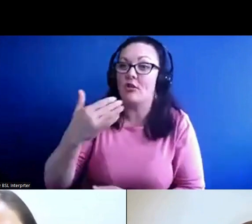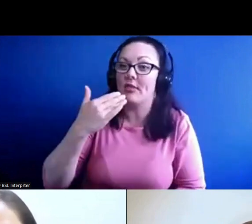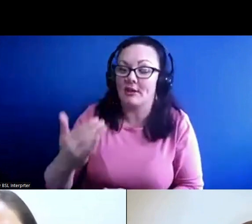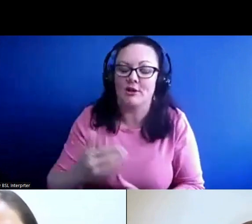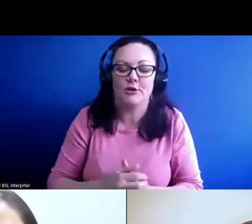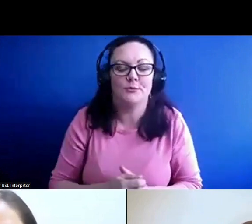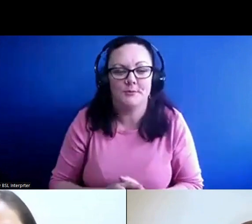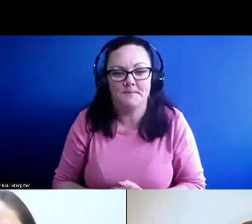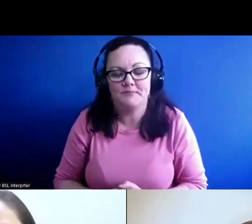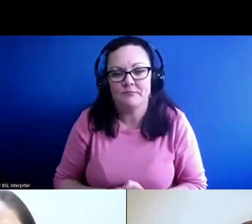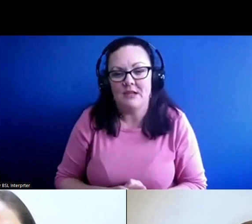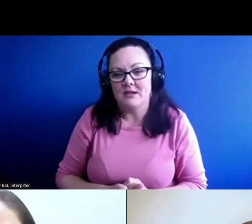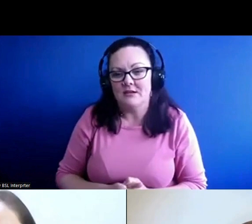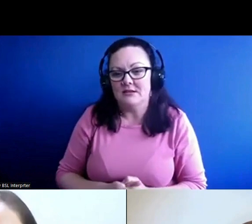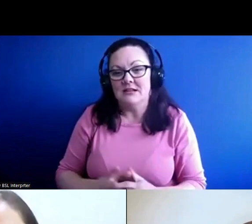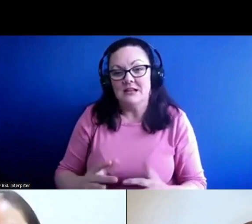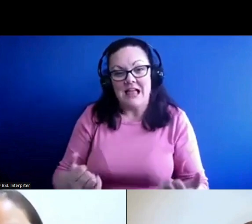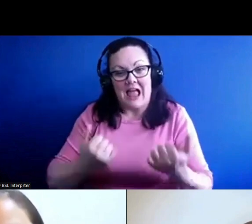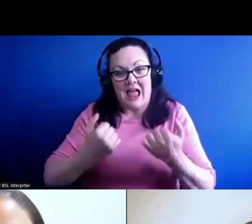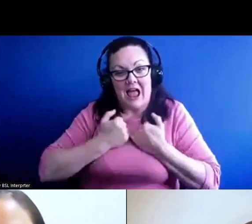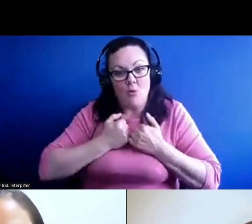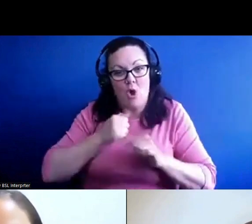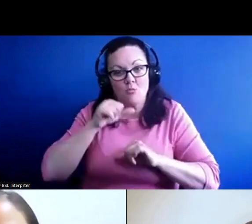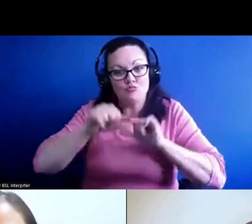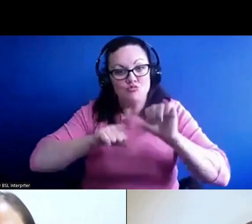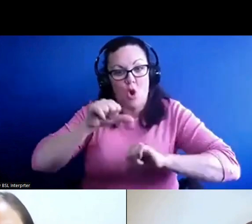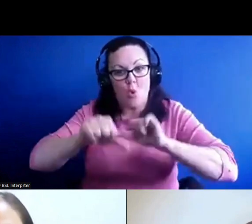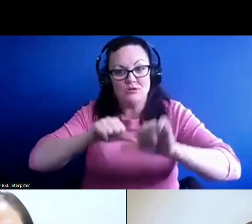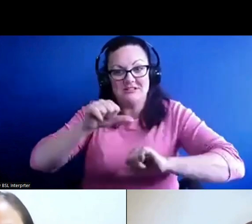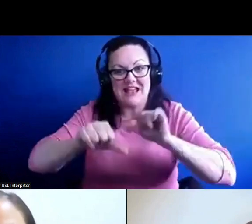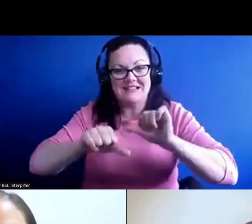In our process, because monitoring evaluation is so